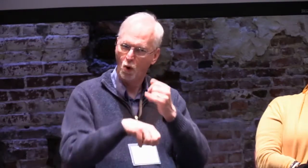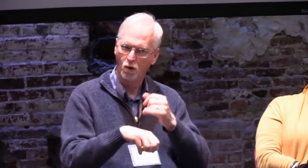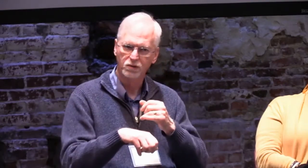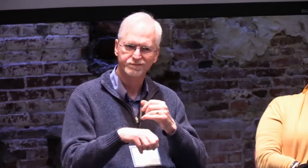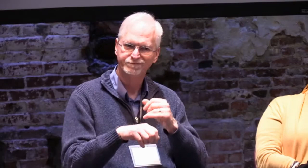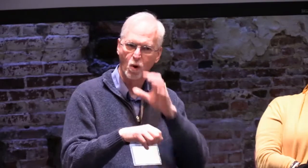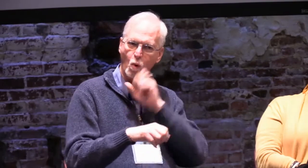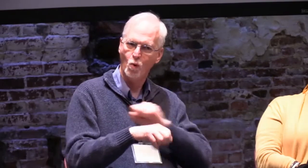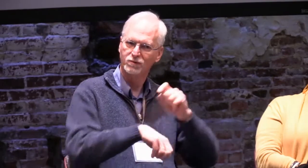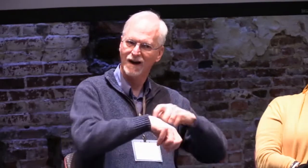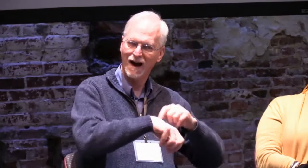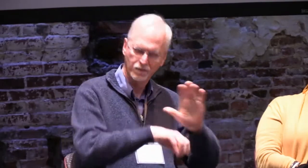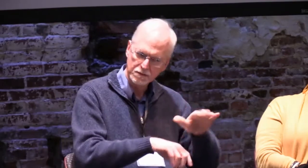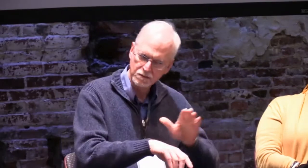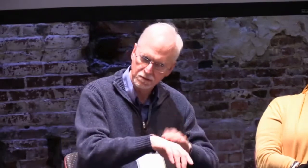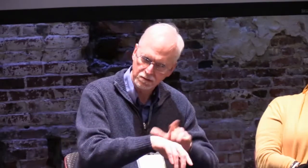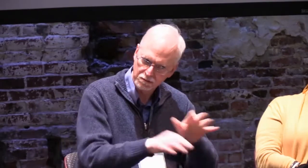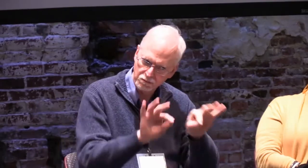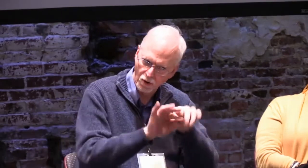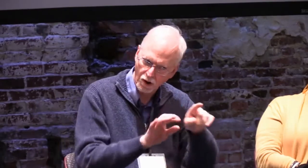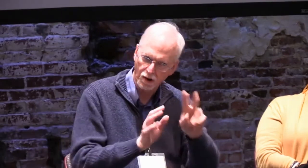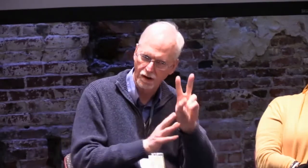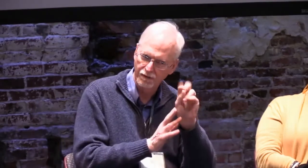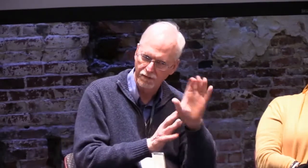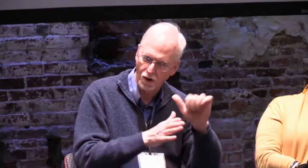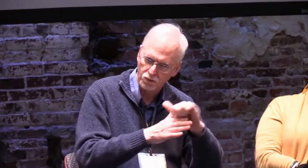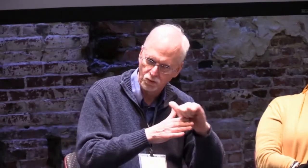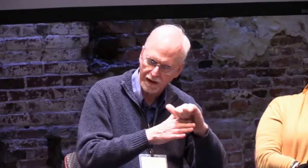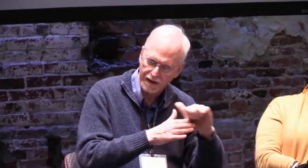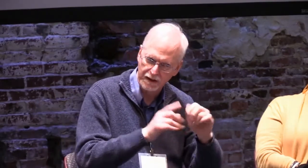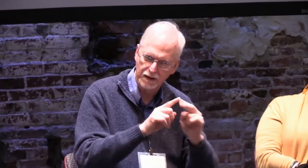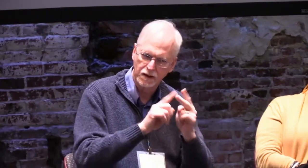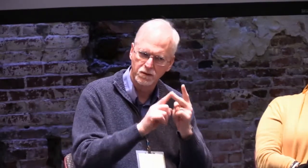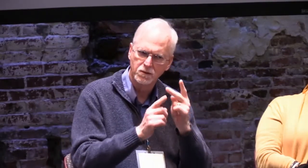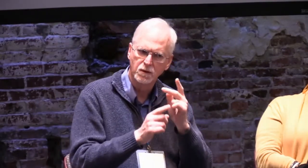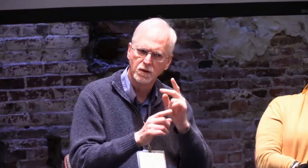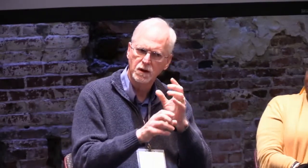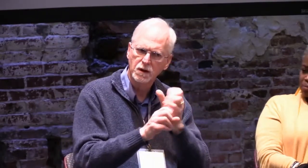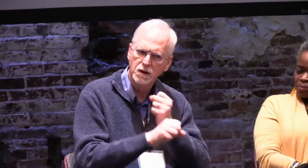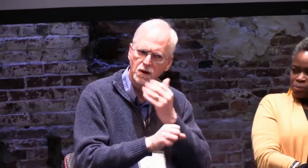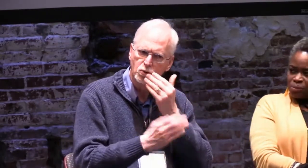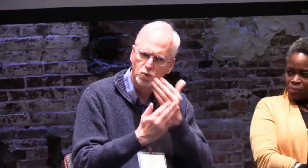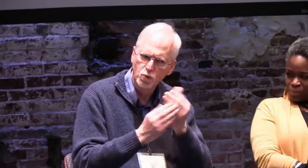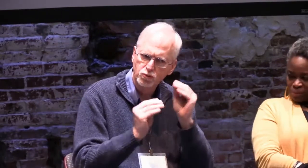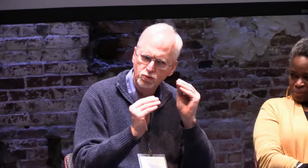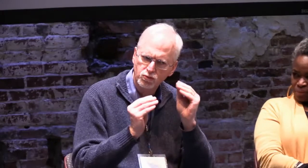But still, the school, during the old days was saying you have to go to voc training,